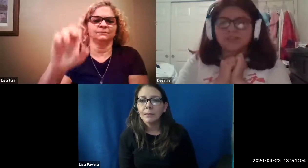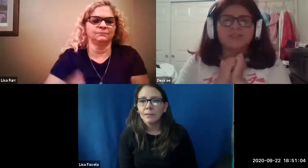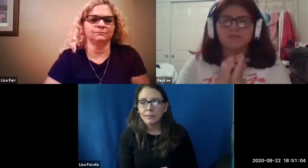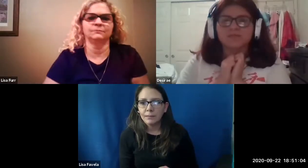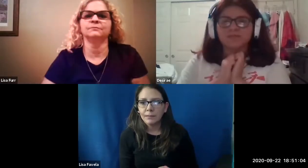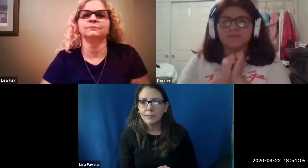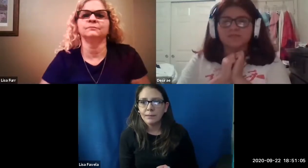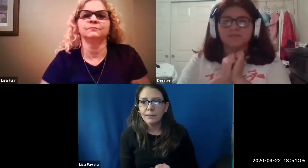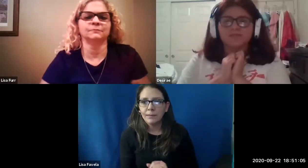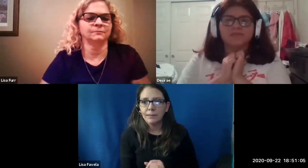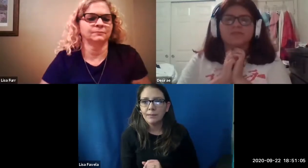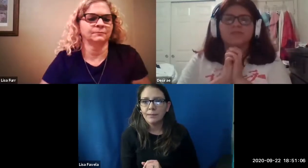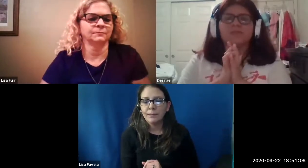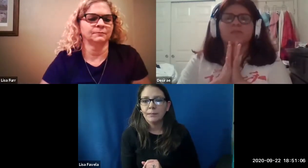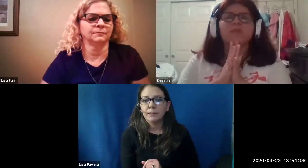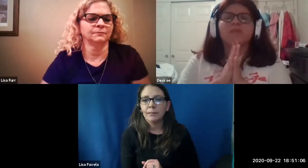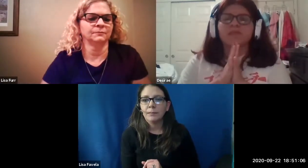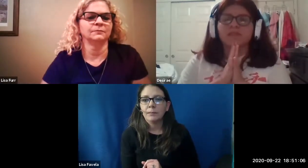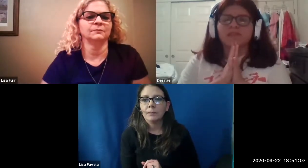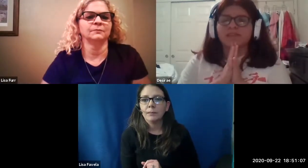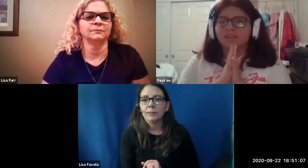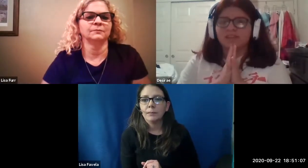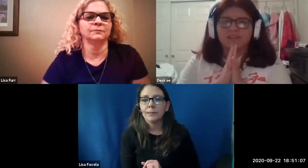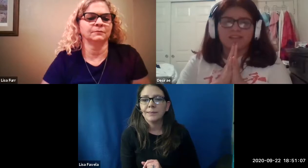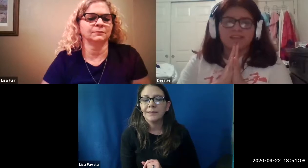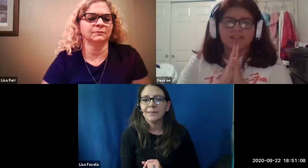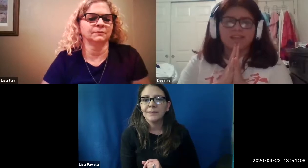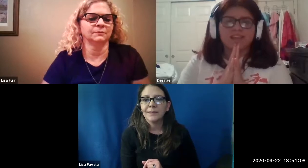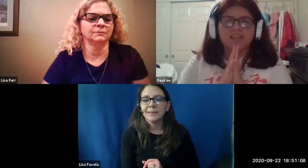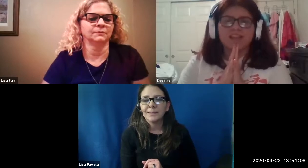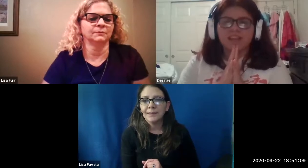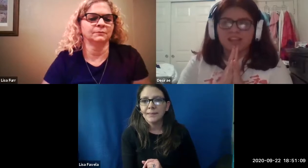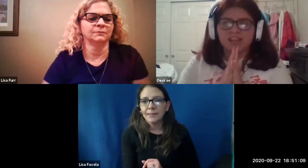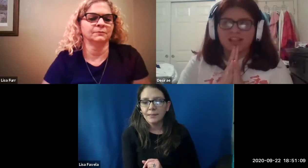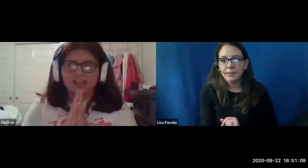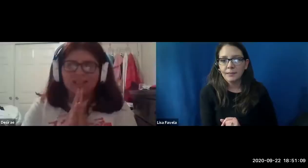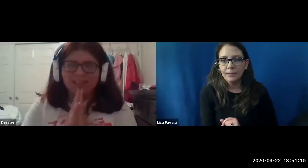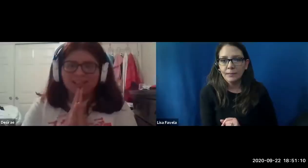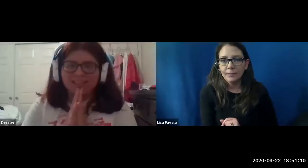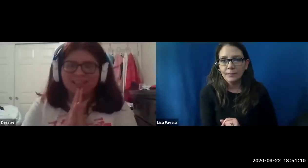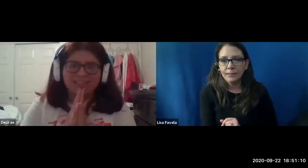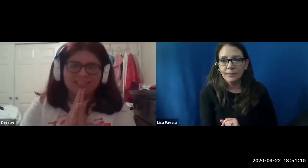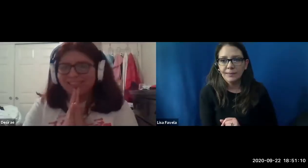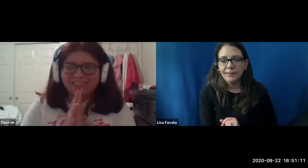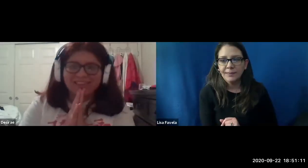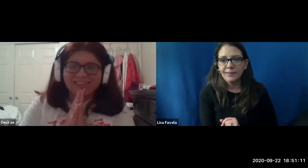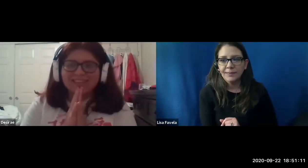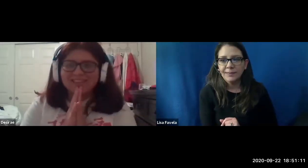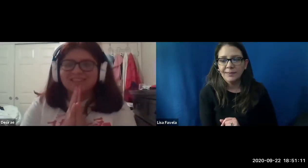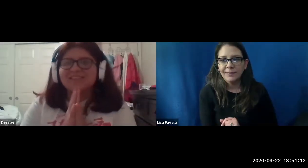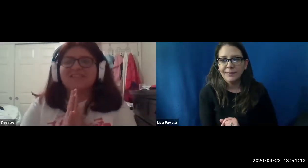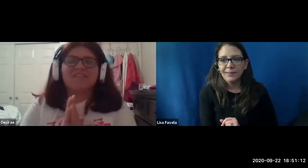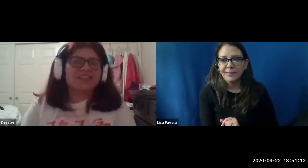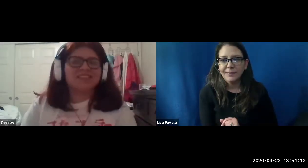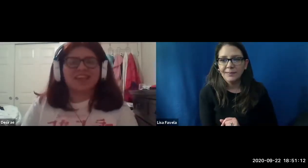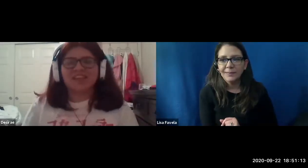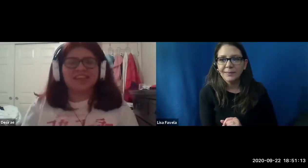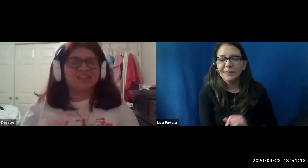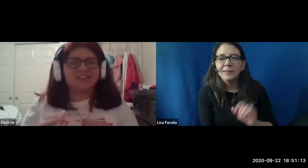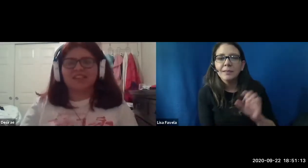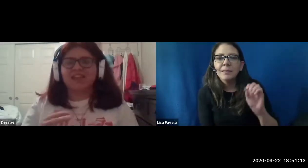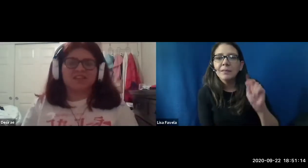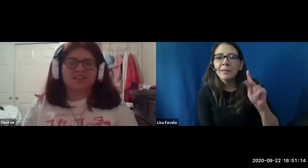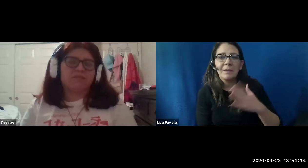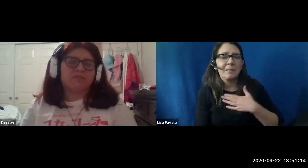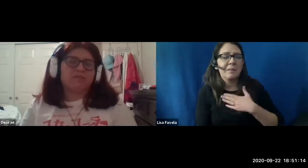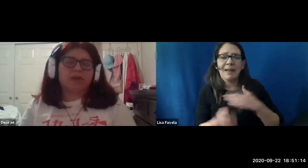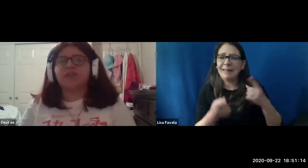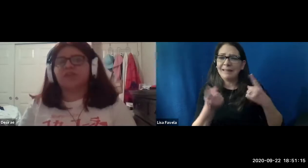spotlight you desiree